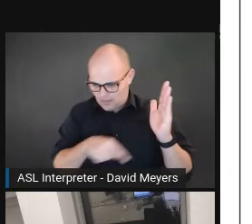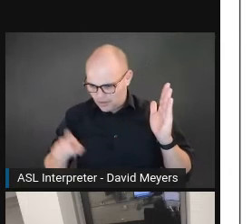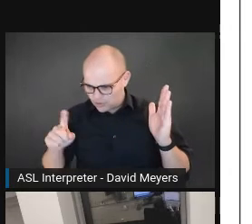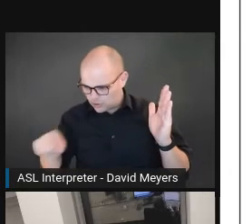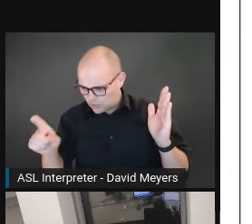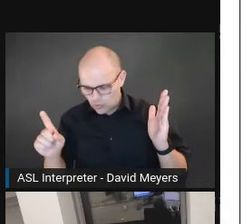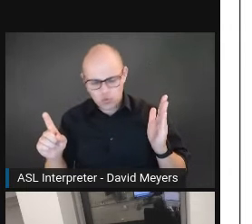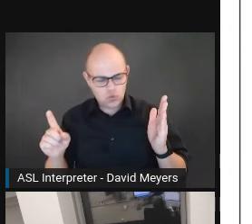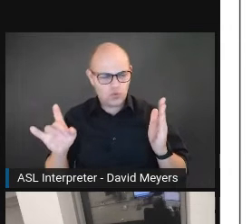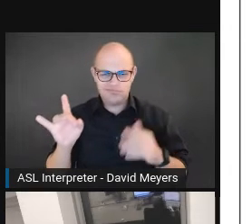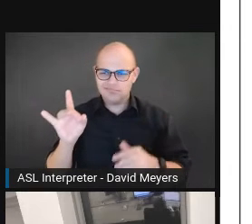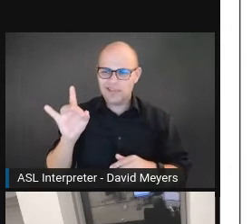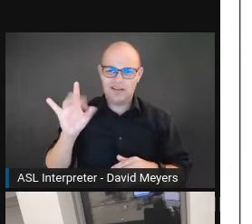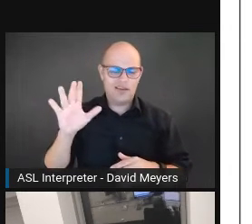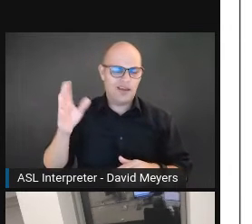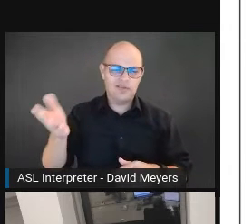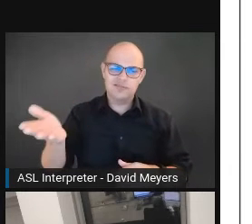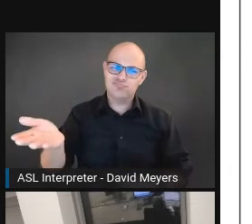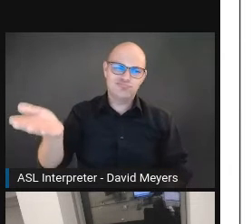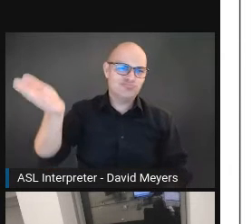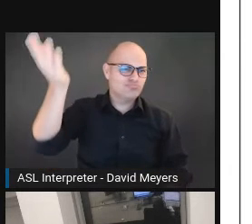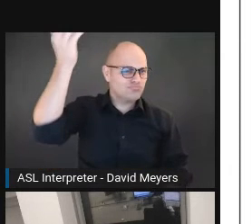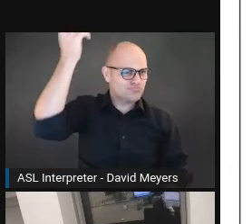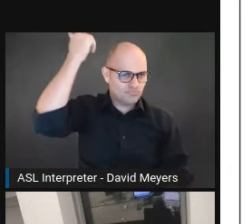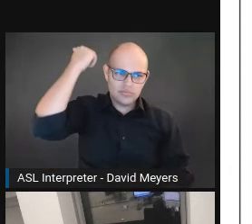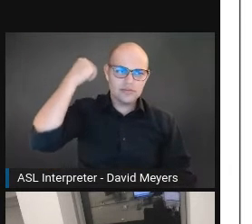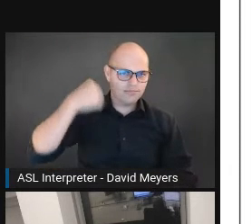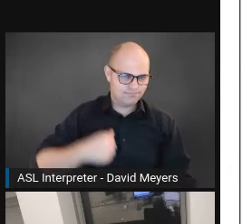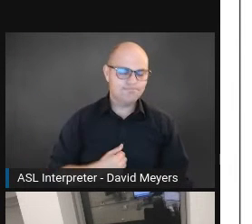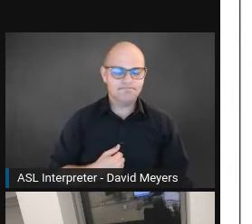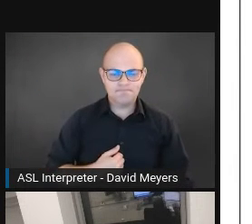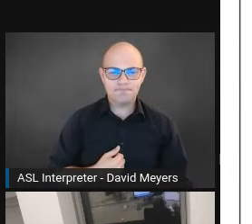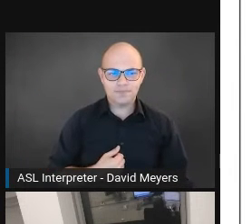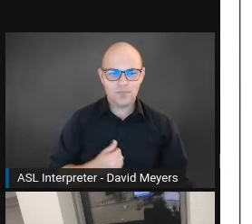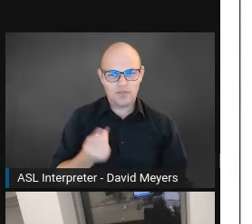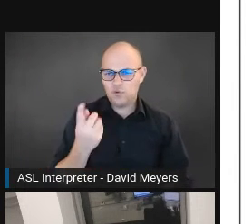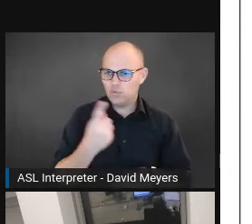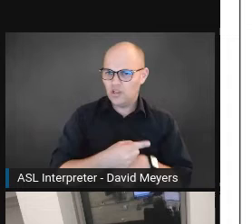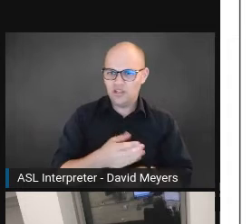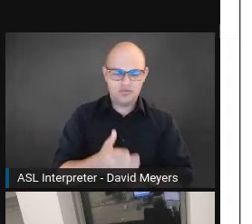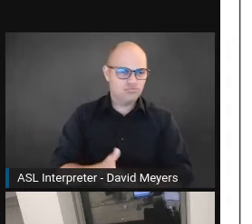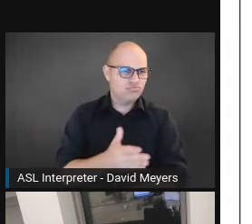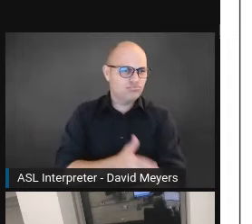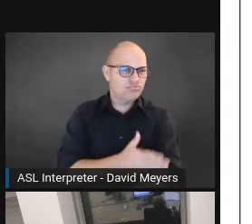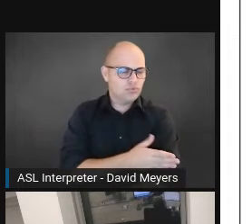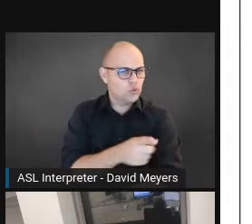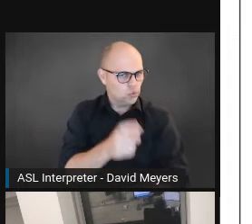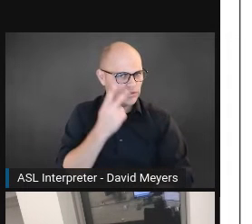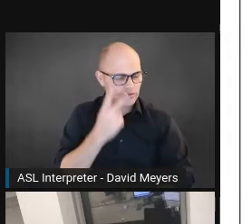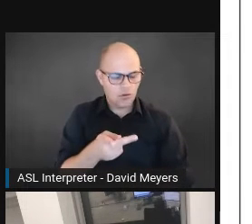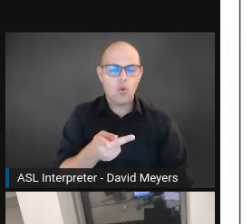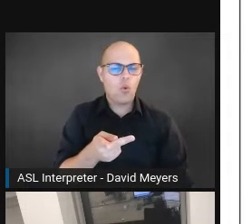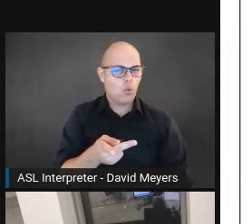to show you how much it has improved. Just within a couple of days, you'll see that it's possible to significantly improve accessibility score